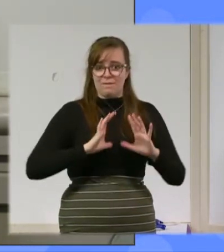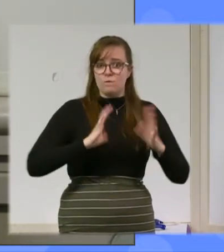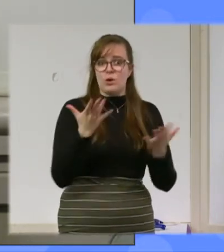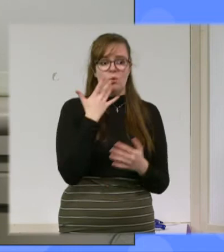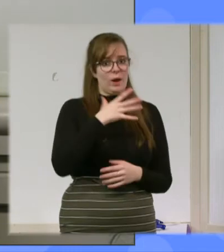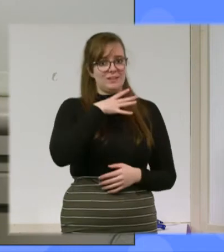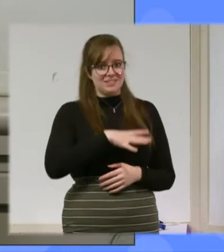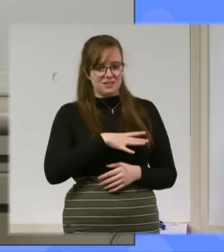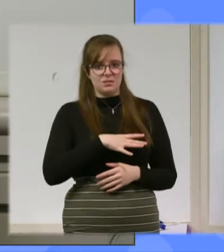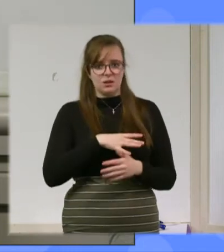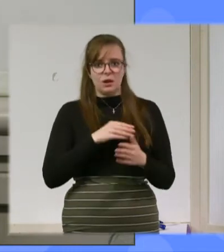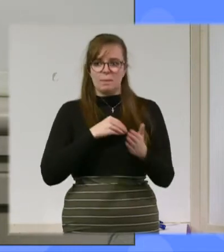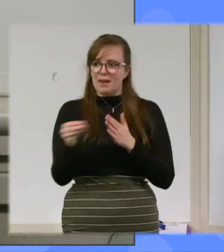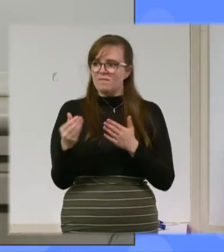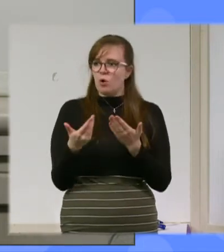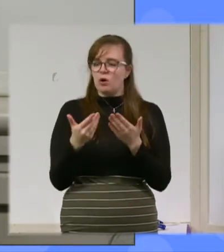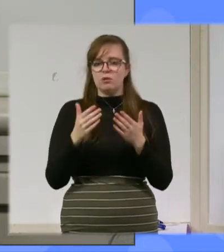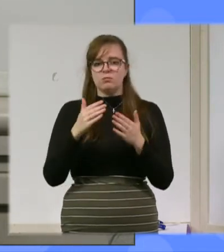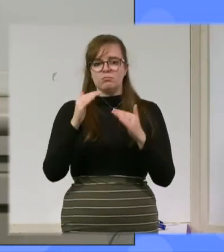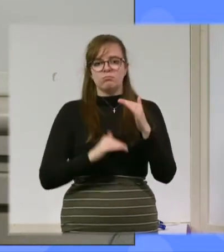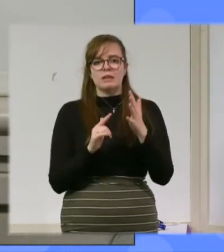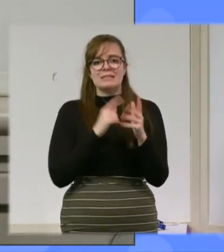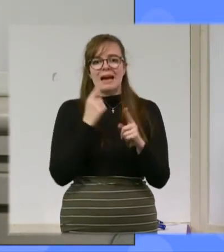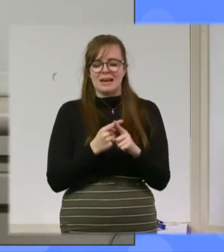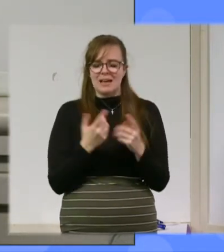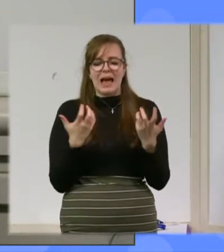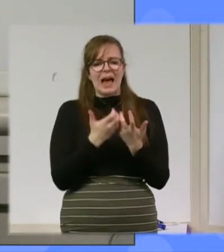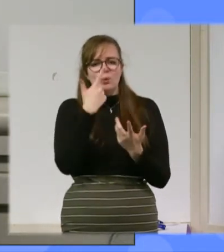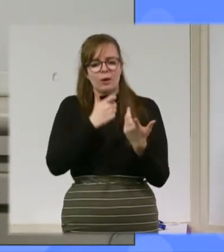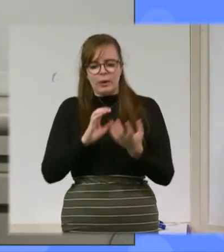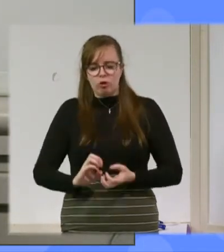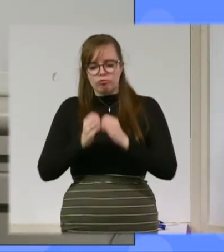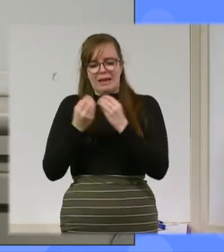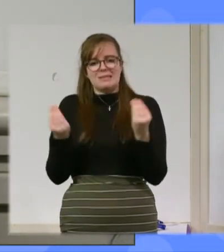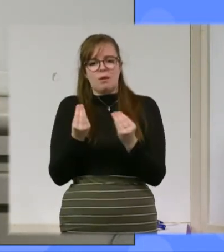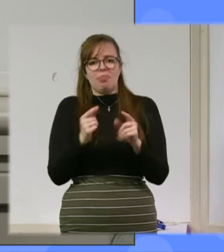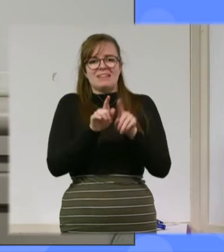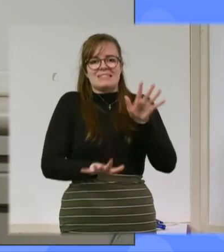for out of general taxation how can we build something equivalent in the 21st